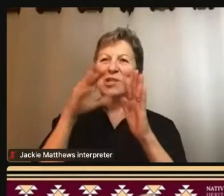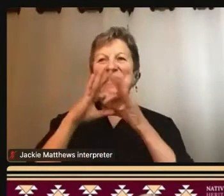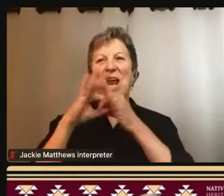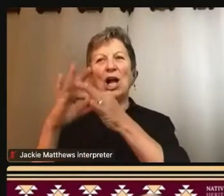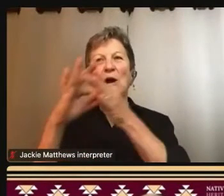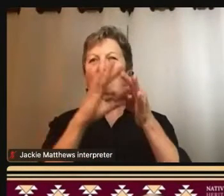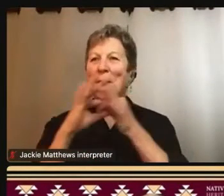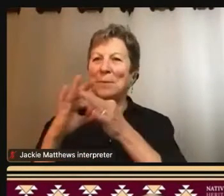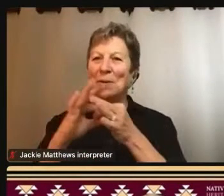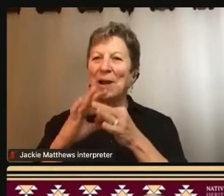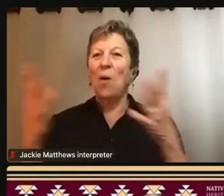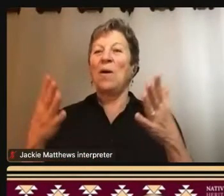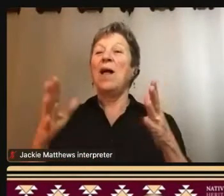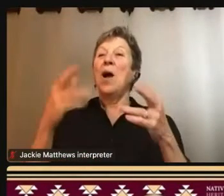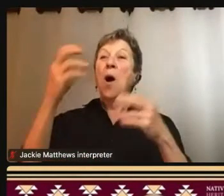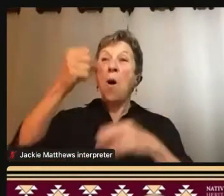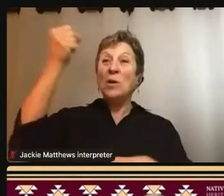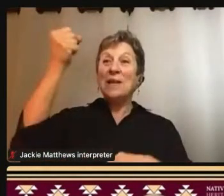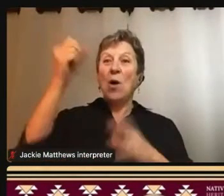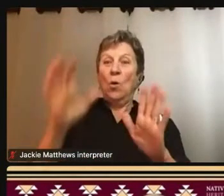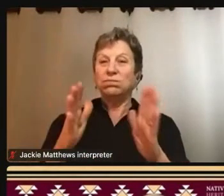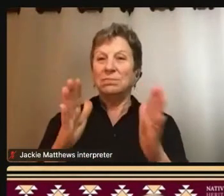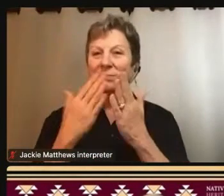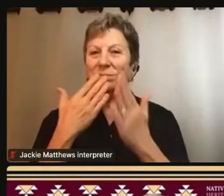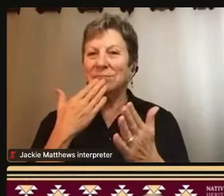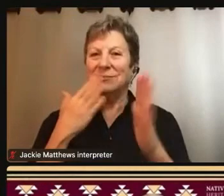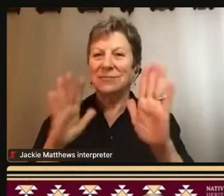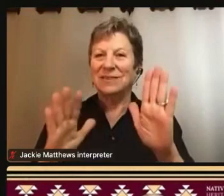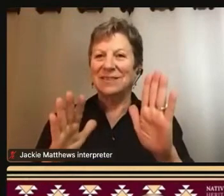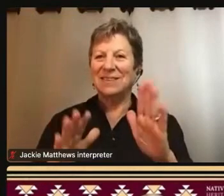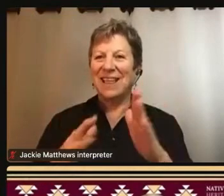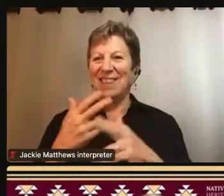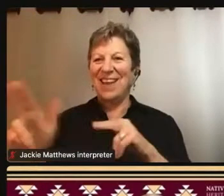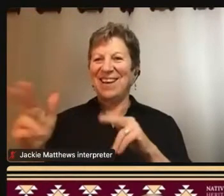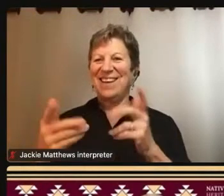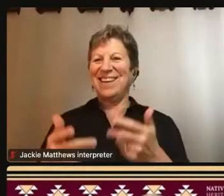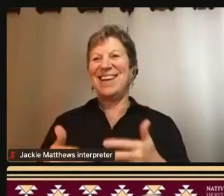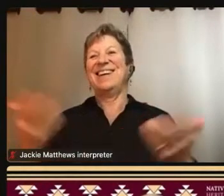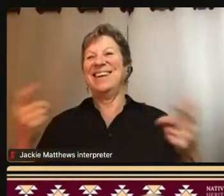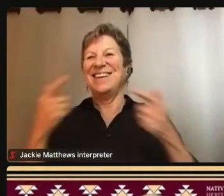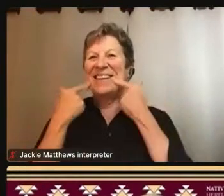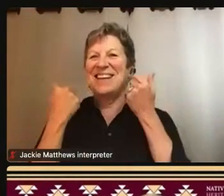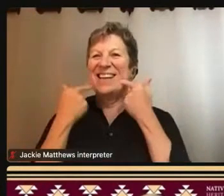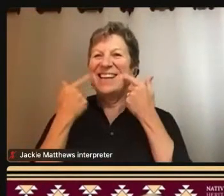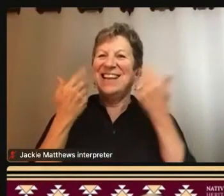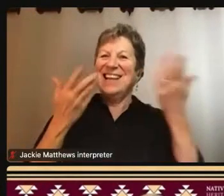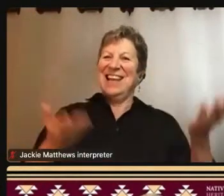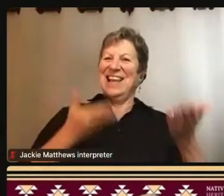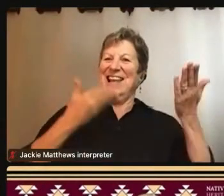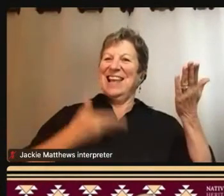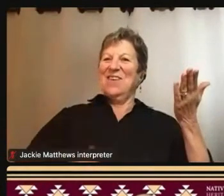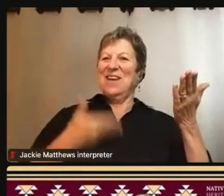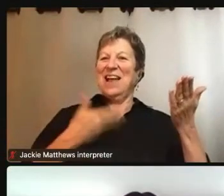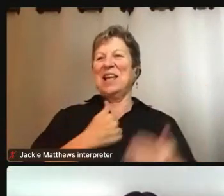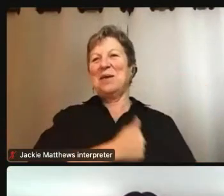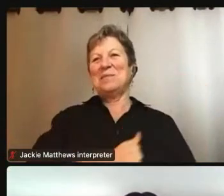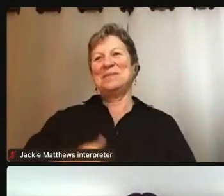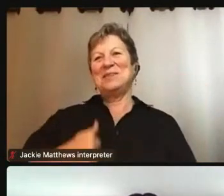OH MY.